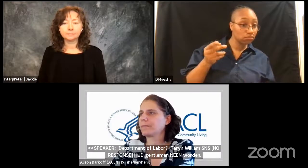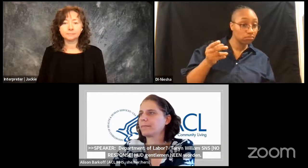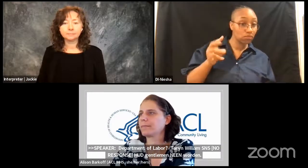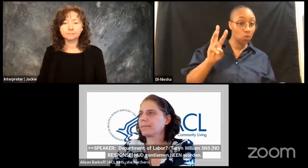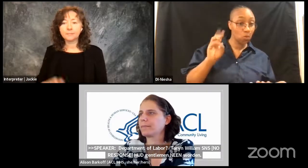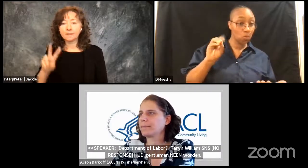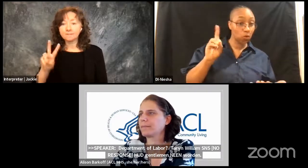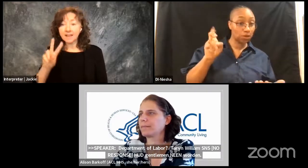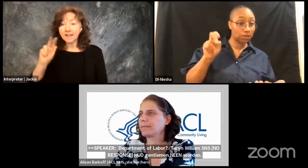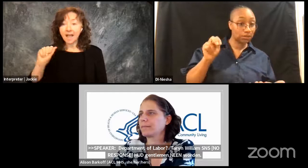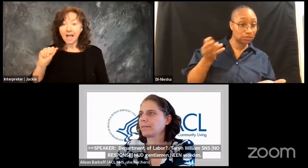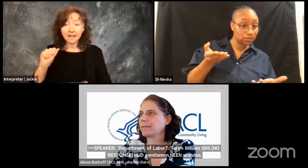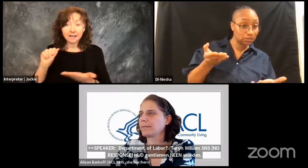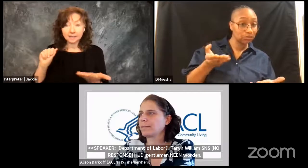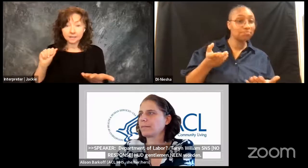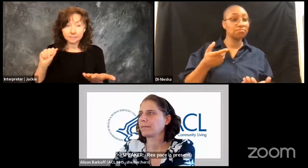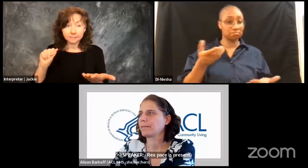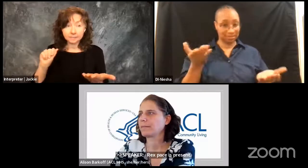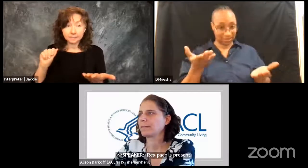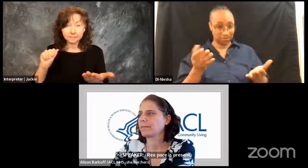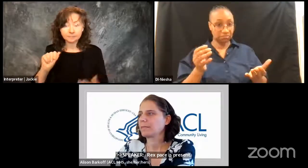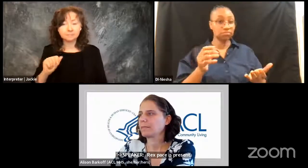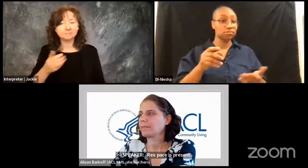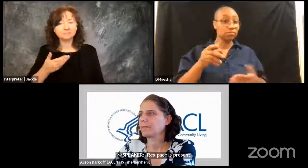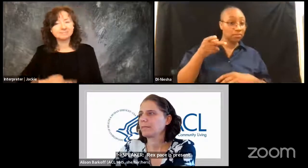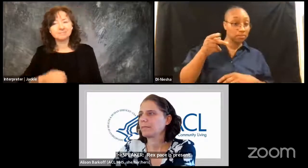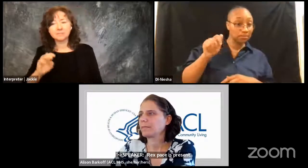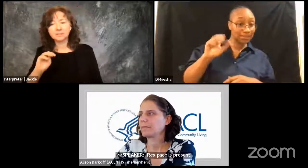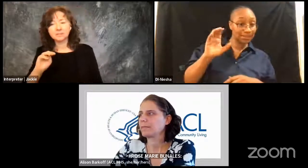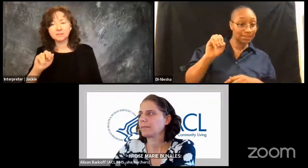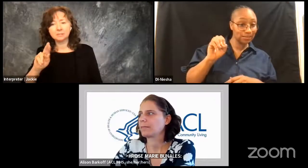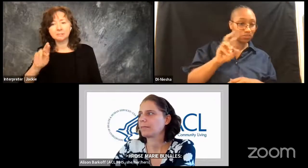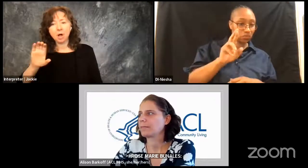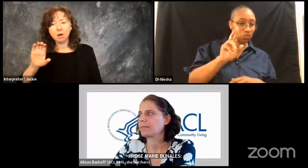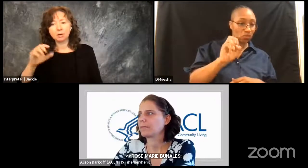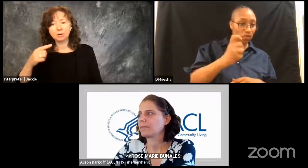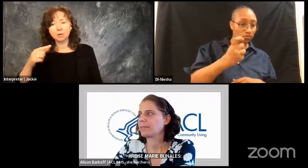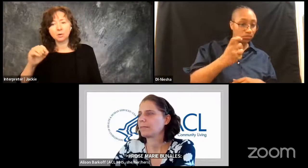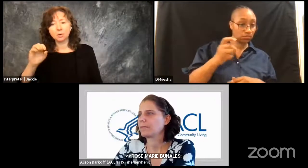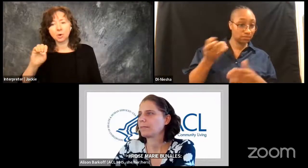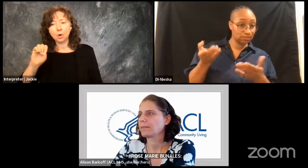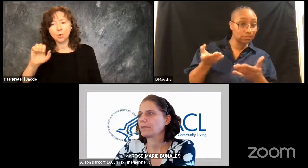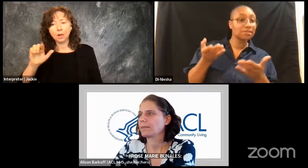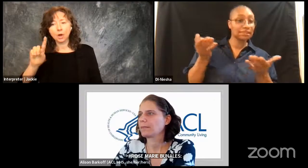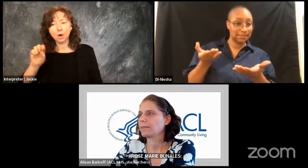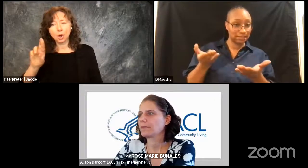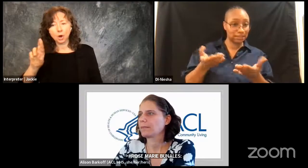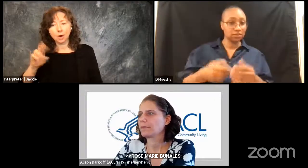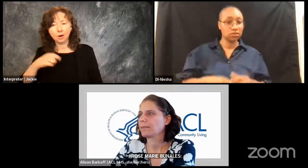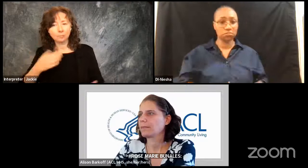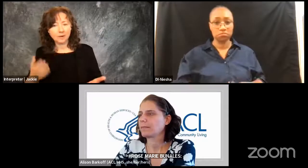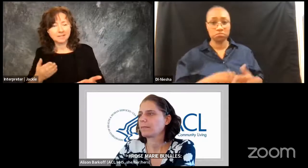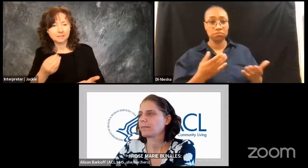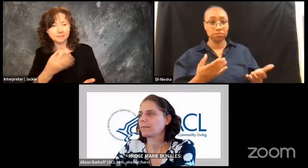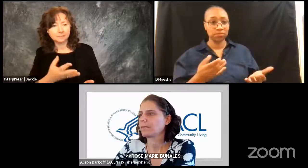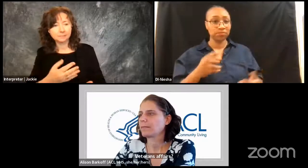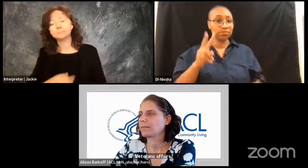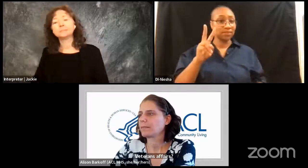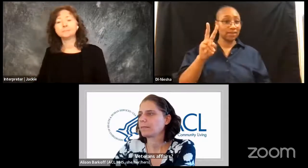Liaison Mark Goeller present and proxy. Okay.